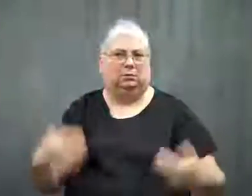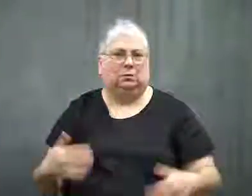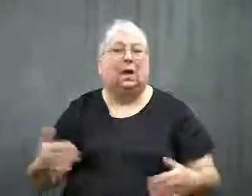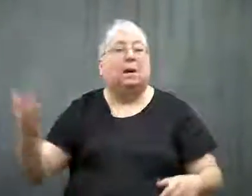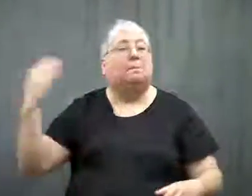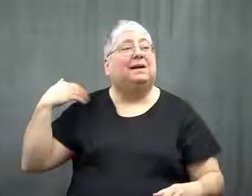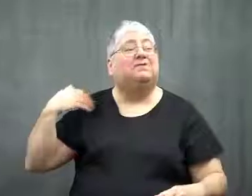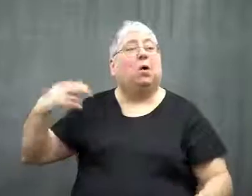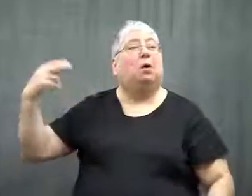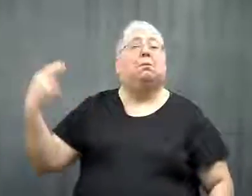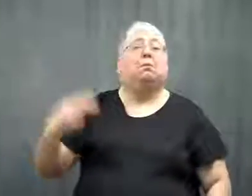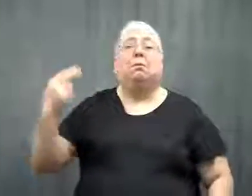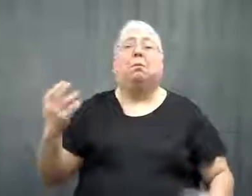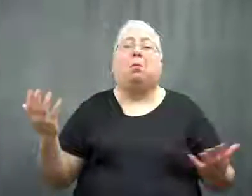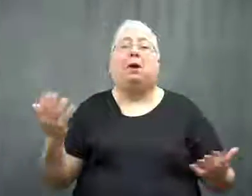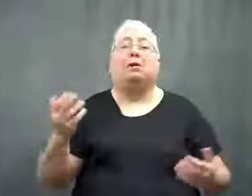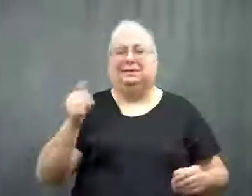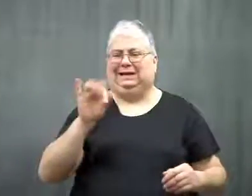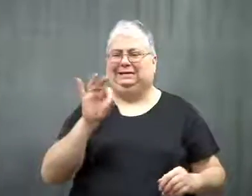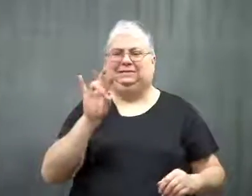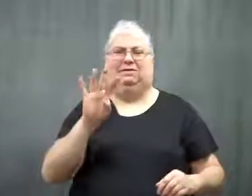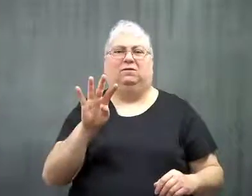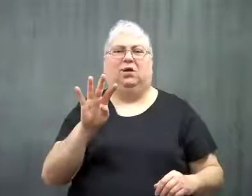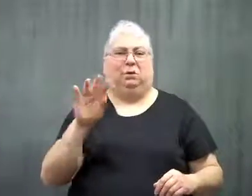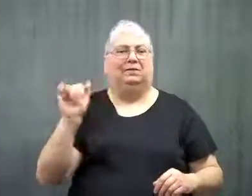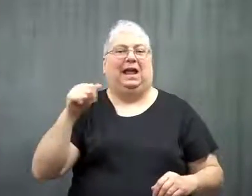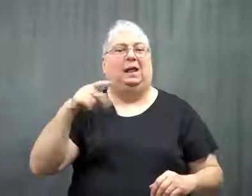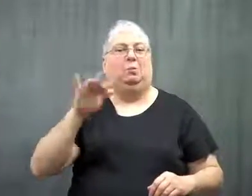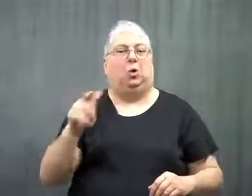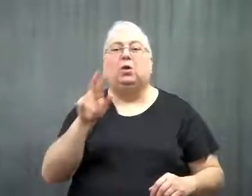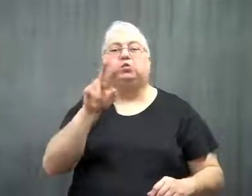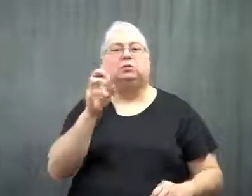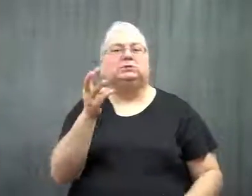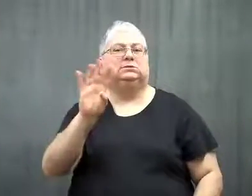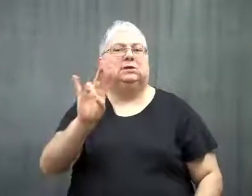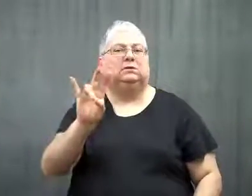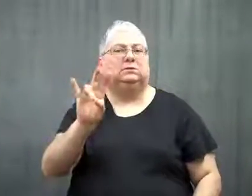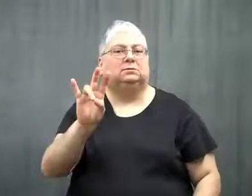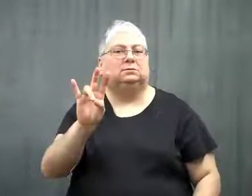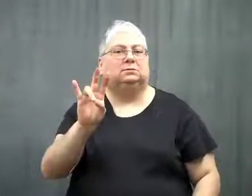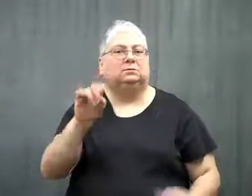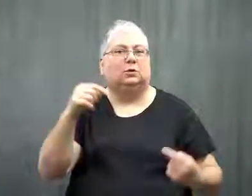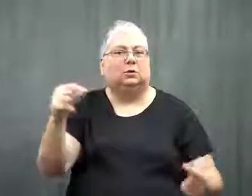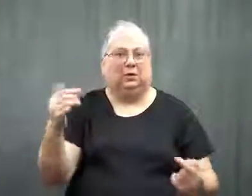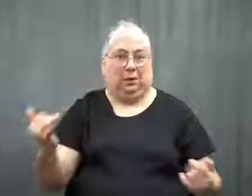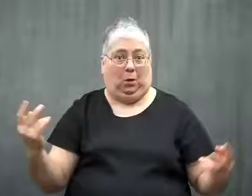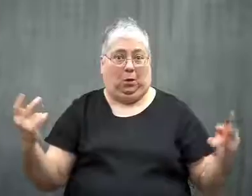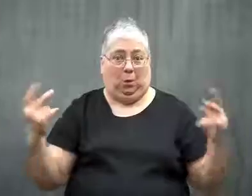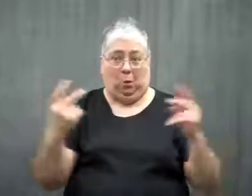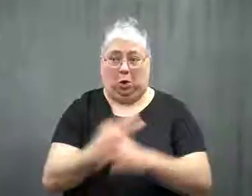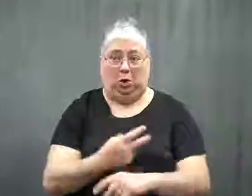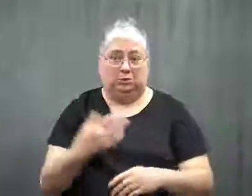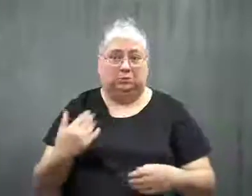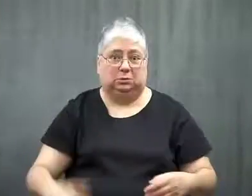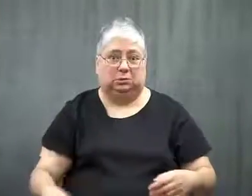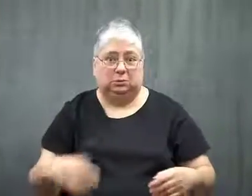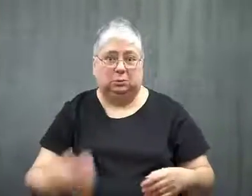The previous record for April was in 1974 with 267 tornadoes, this April had much more.